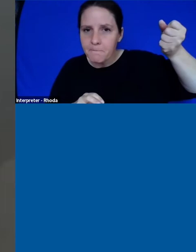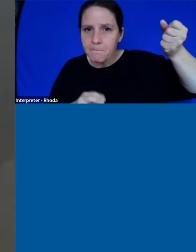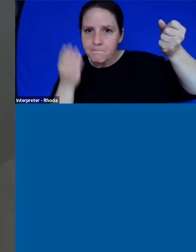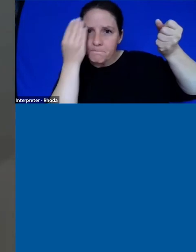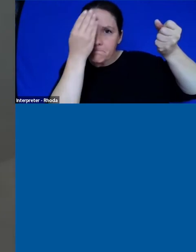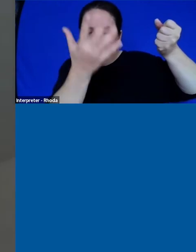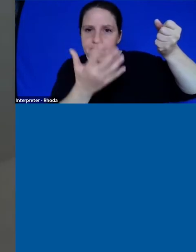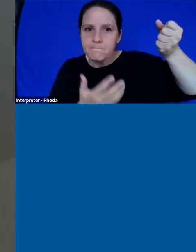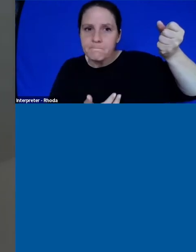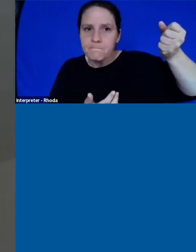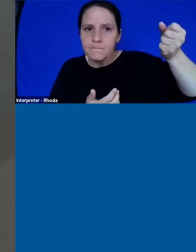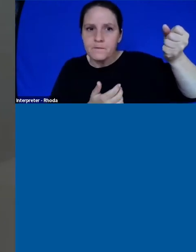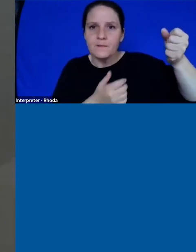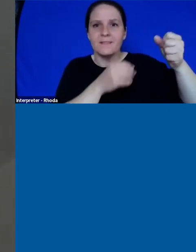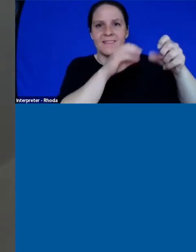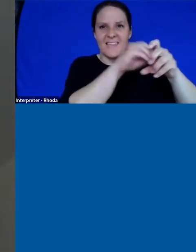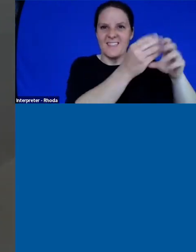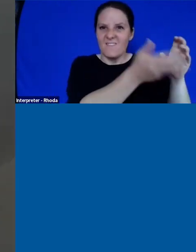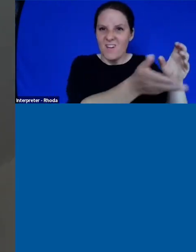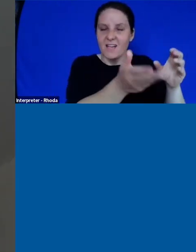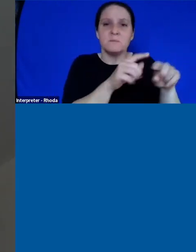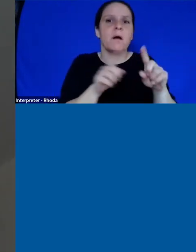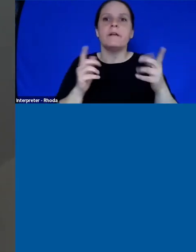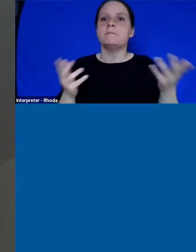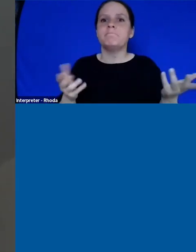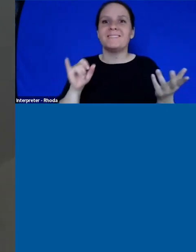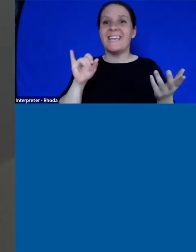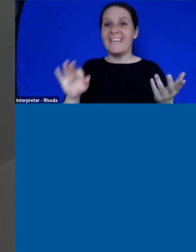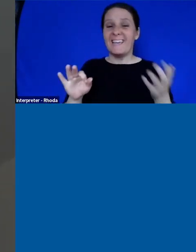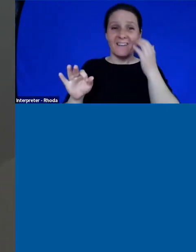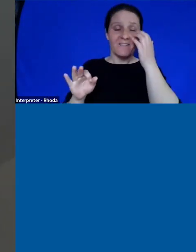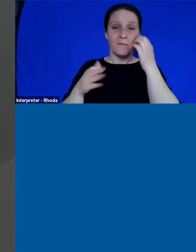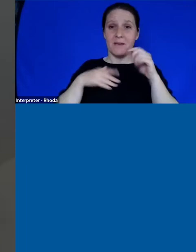into one of these assistant devices. But when it's inaccessible to my screen reader,